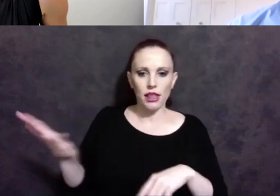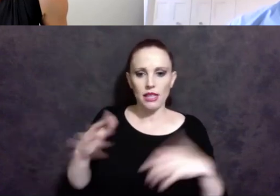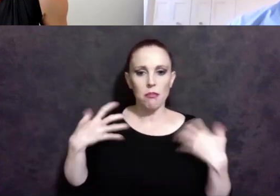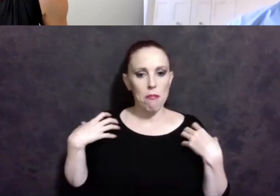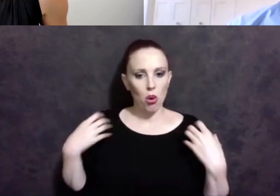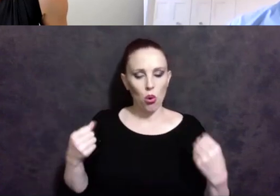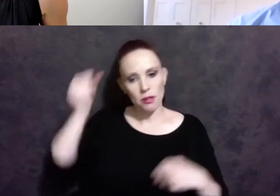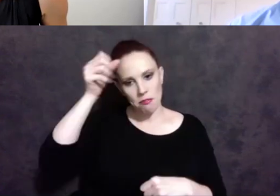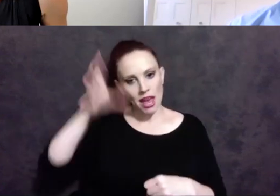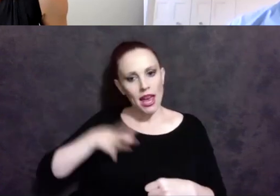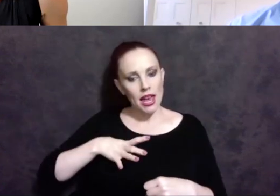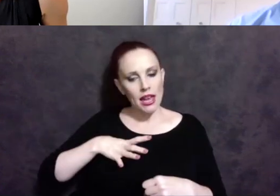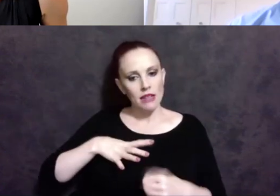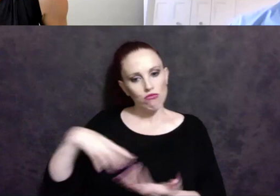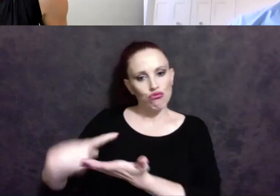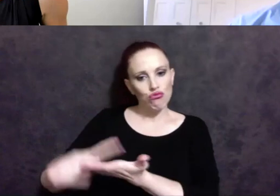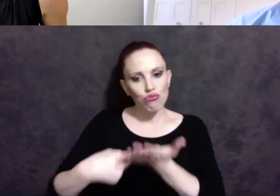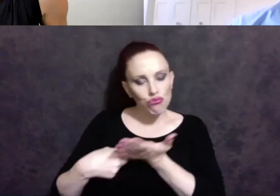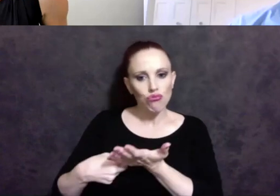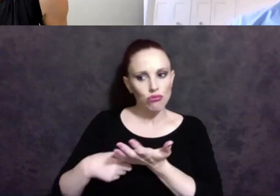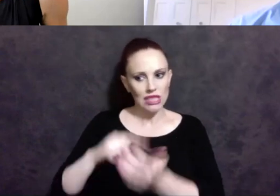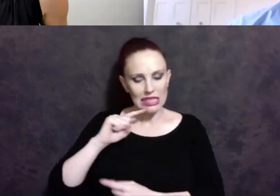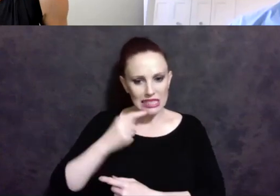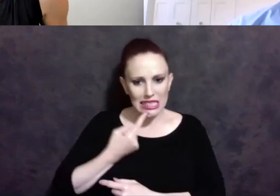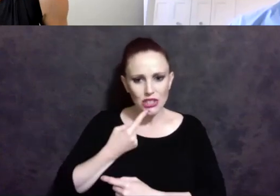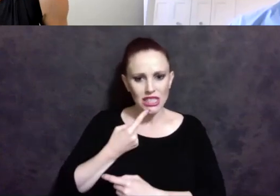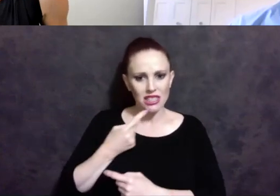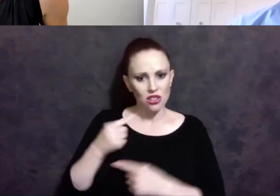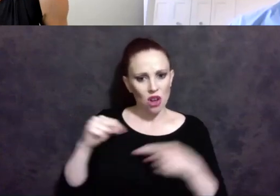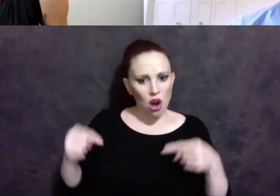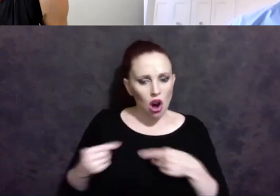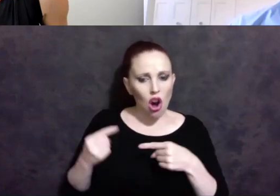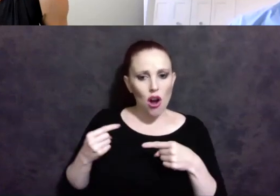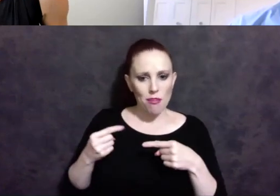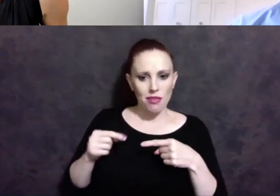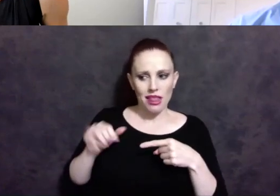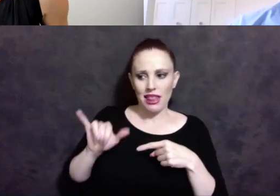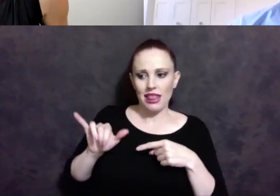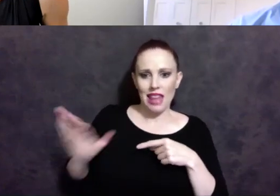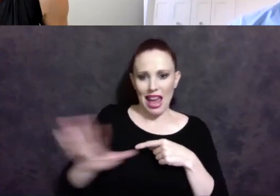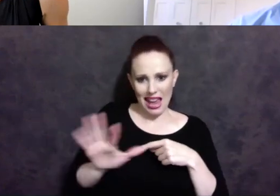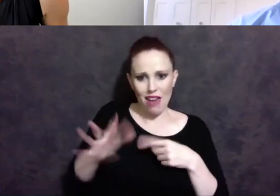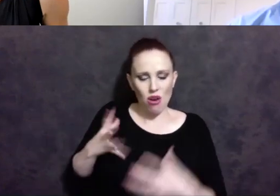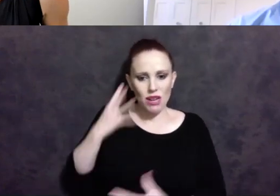talk about really, serious egregious harms that they have physically experienced and